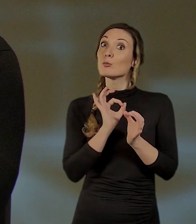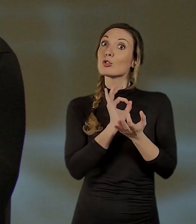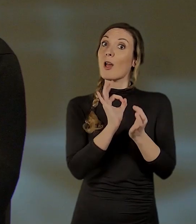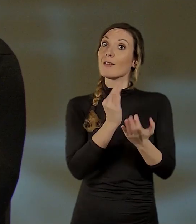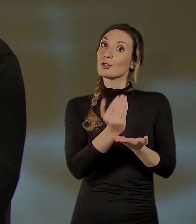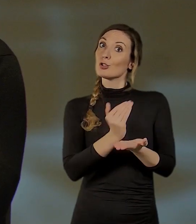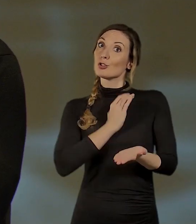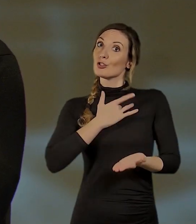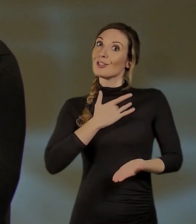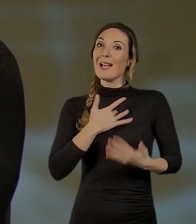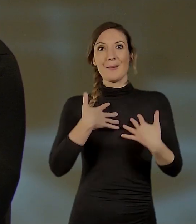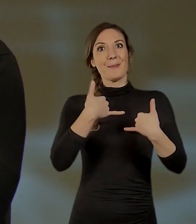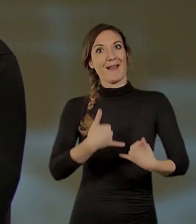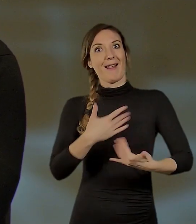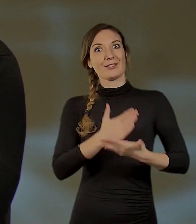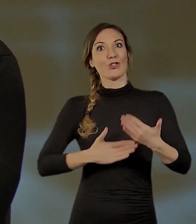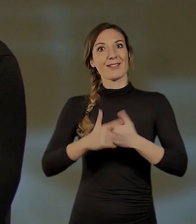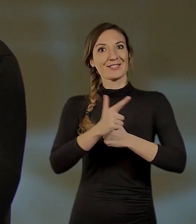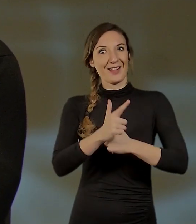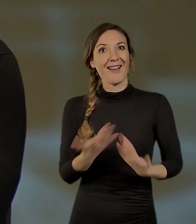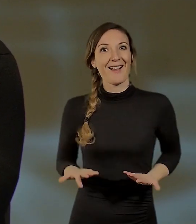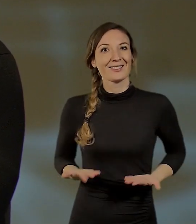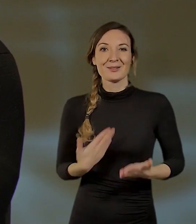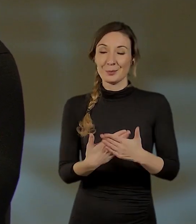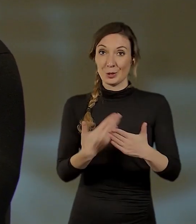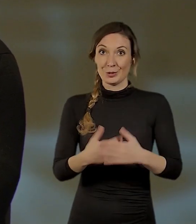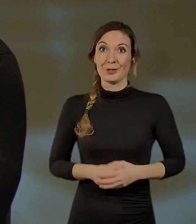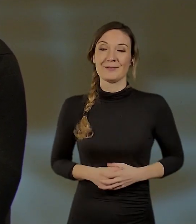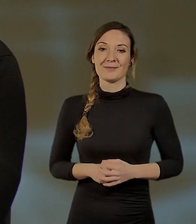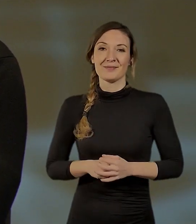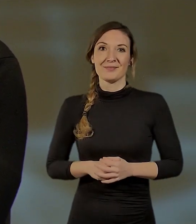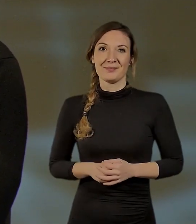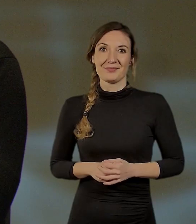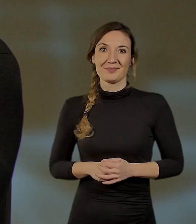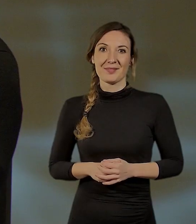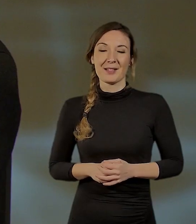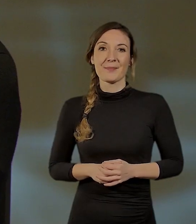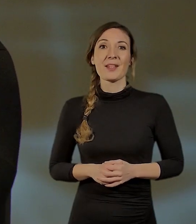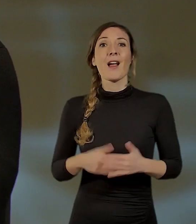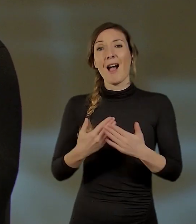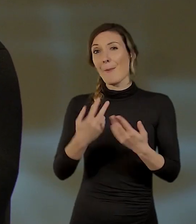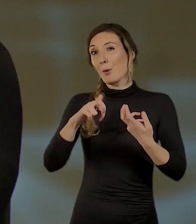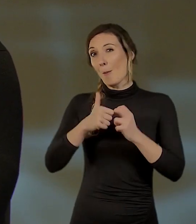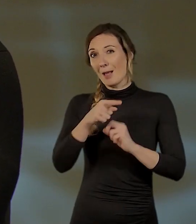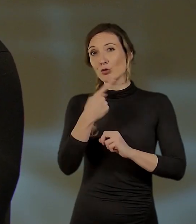as it was, because raising the railway is not in our power, it is not